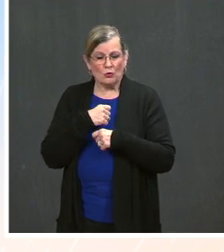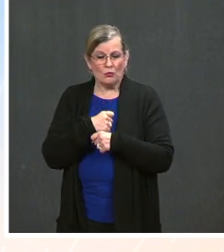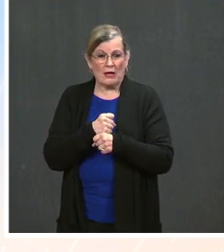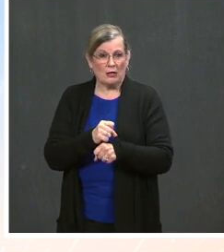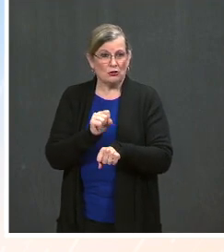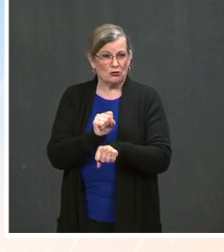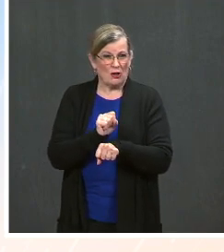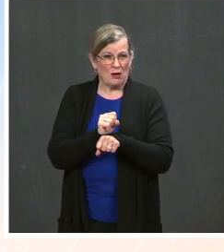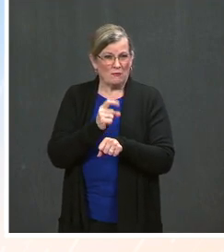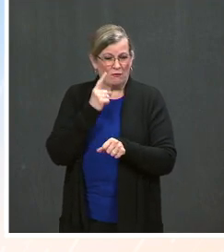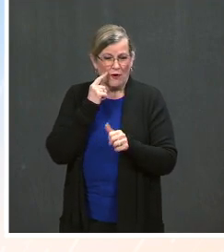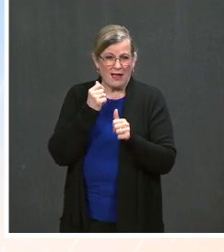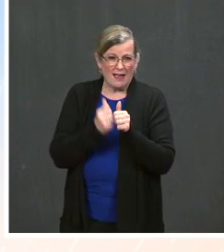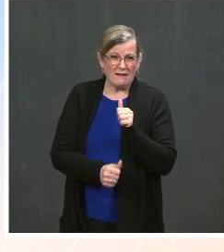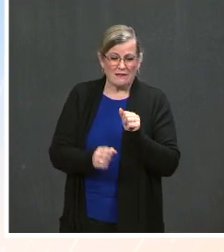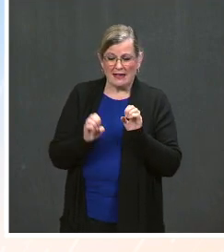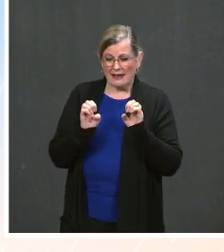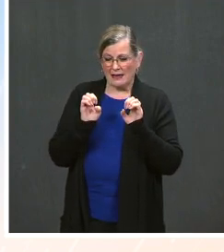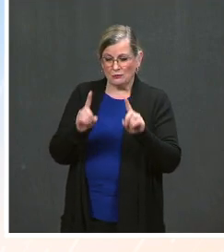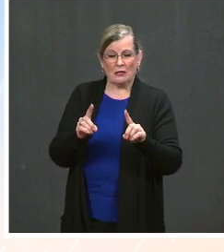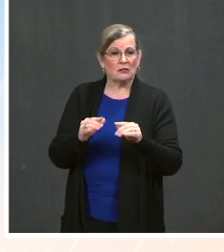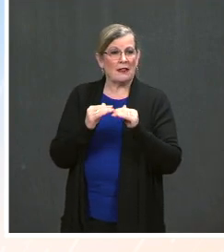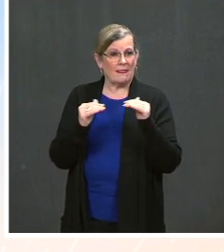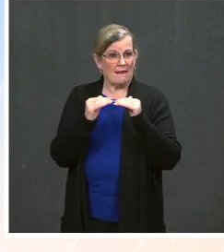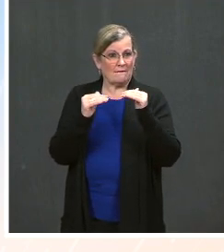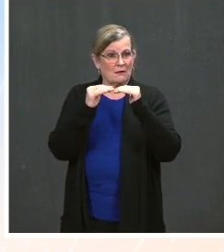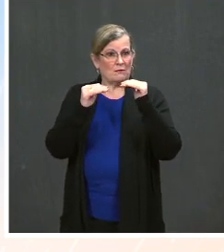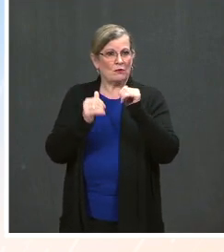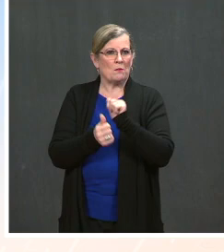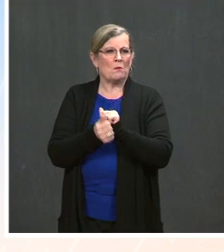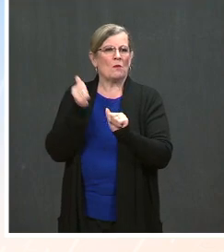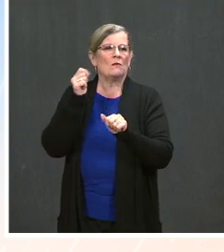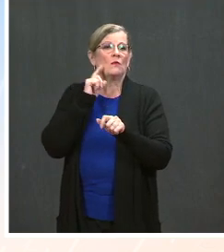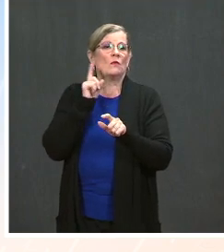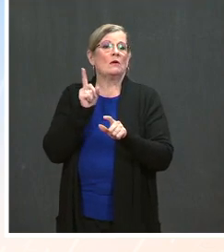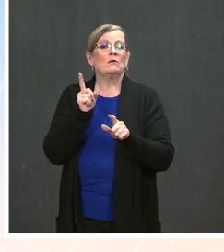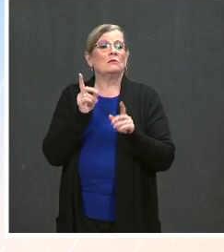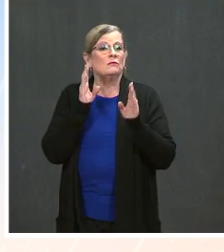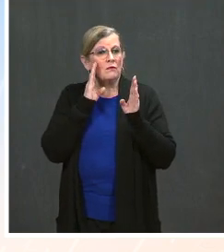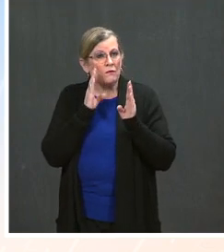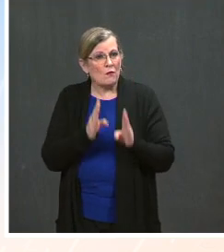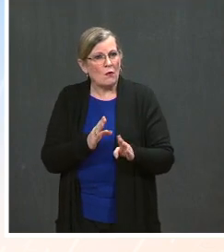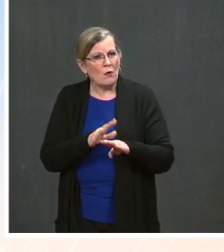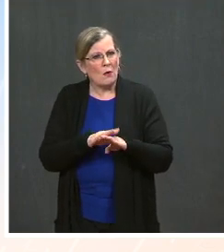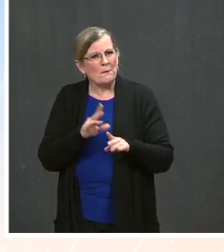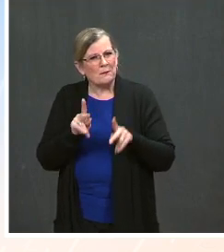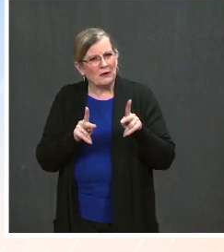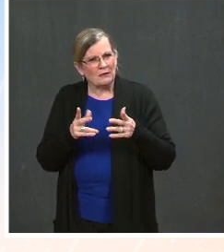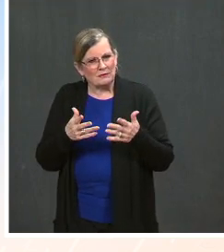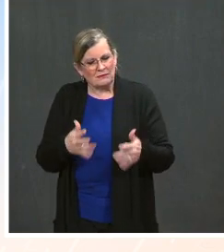will be for people with "no more than a high school diploma." Finally, is why we can pay for this